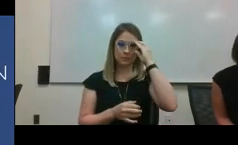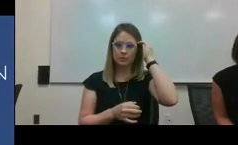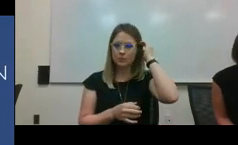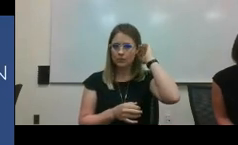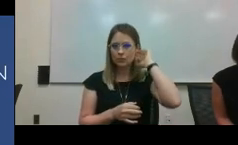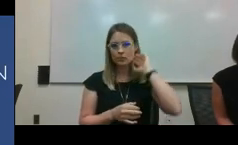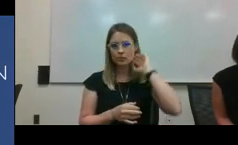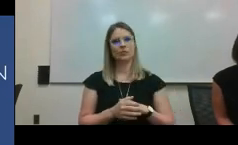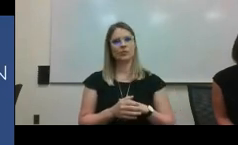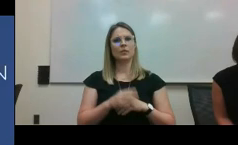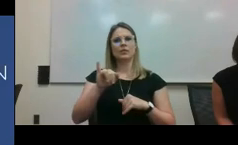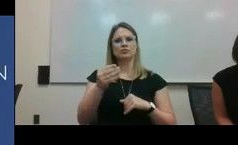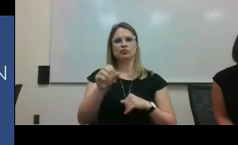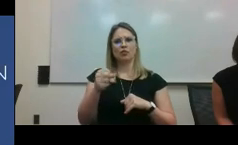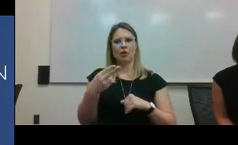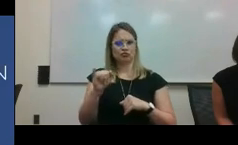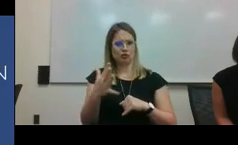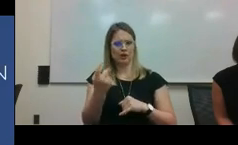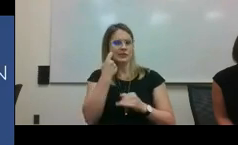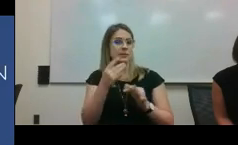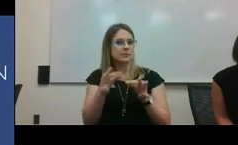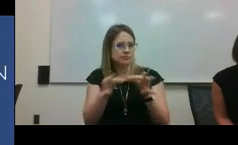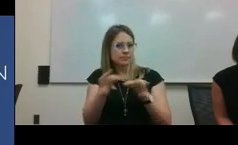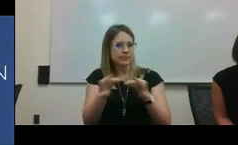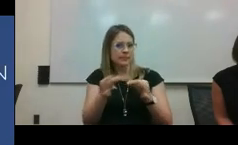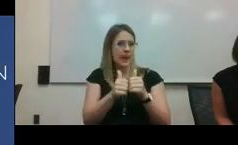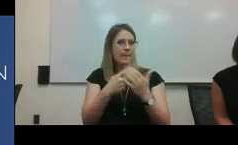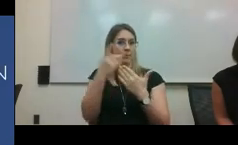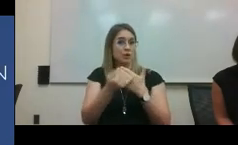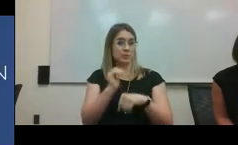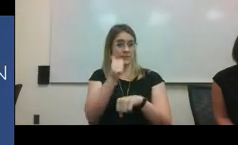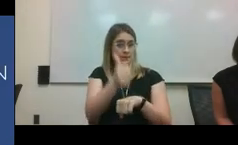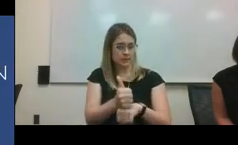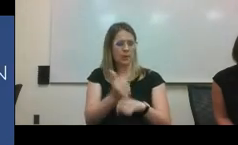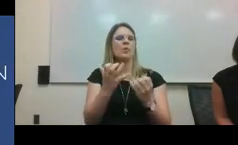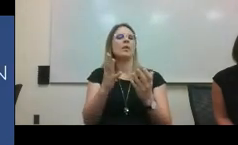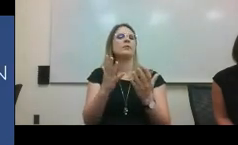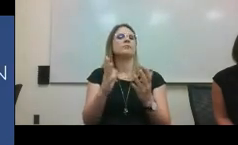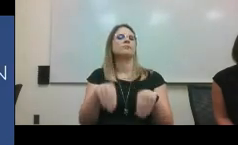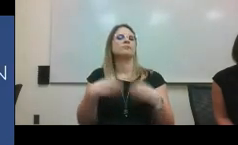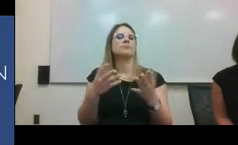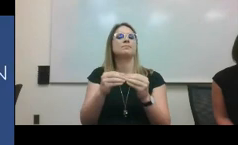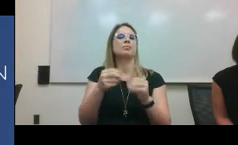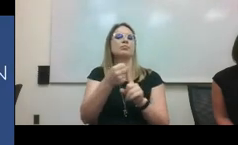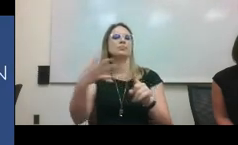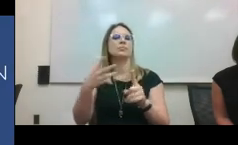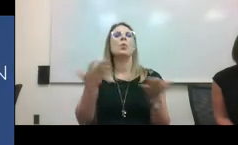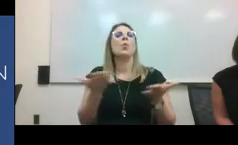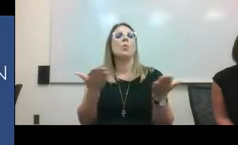So, Josh is gonna set up a little bit about the project but I wanted to give you a little context about specifically how we did our assessment,